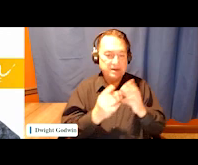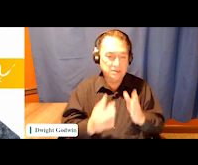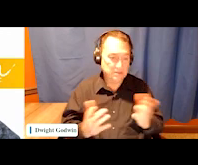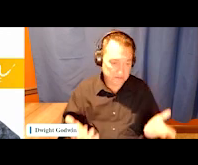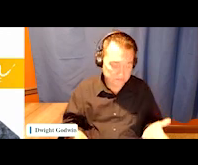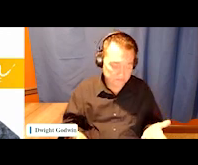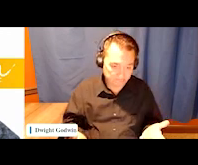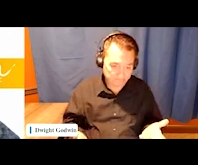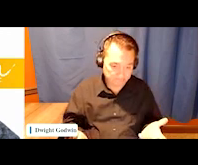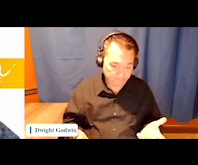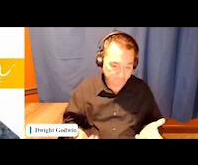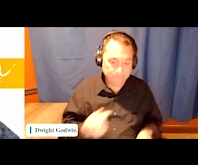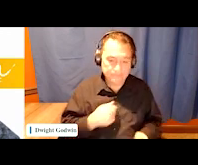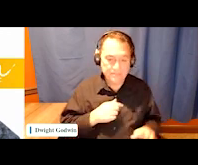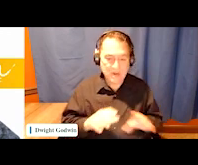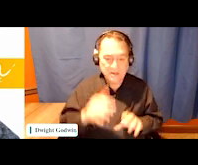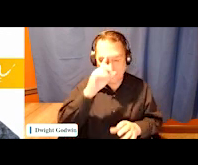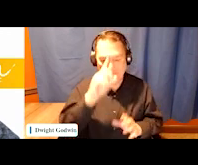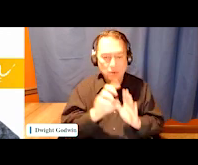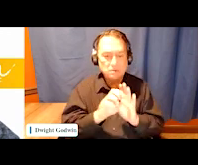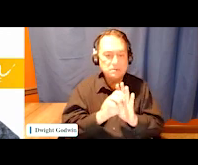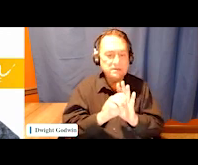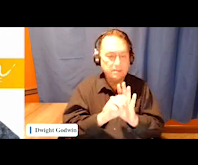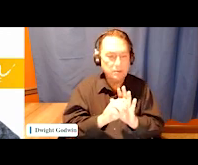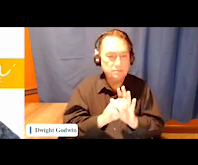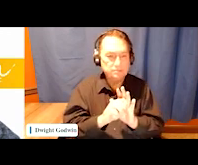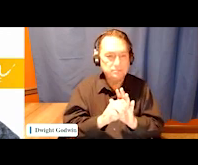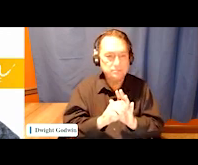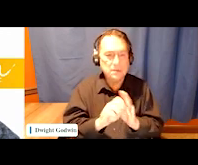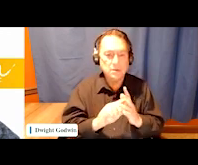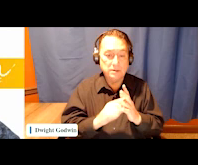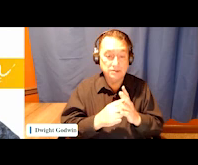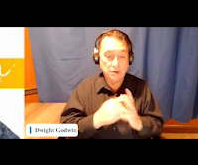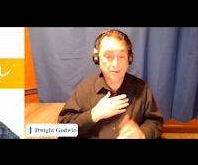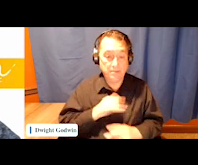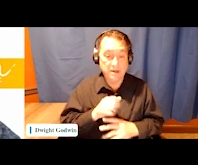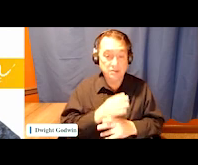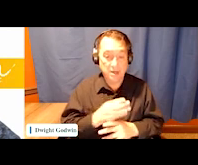'Cause I did, for example, when I first started my job that I have right now,